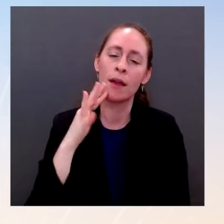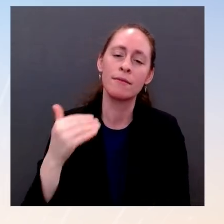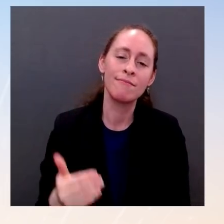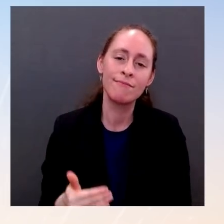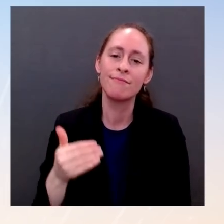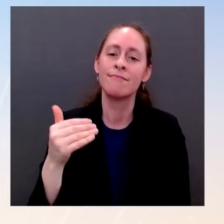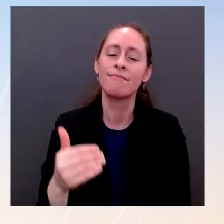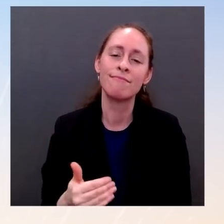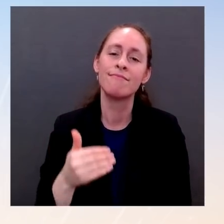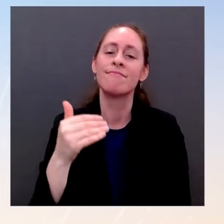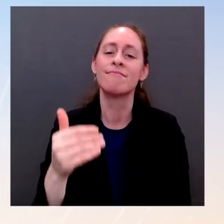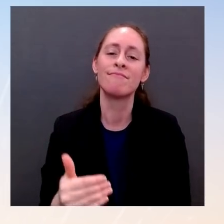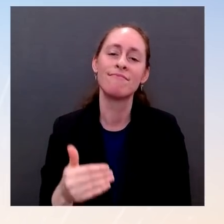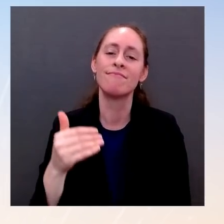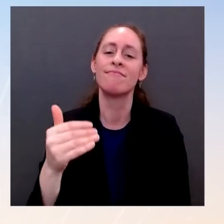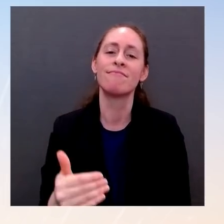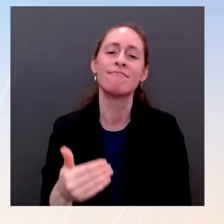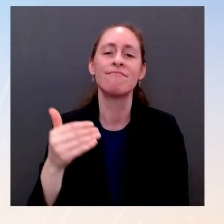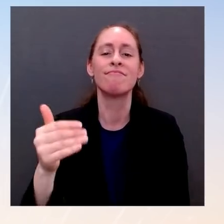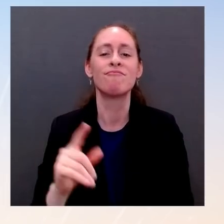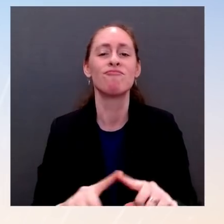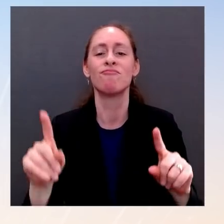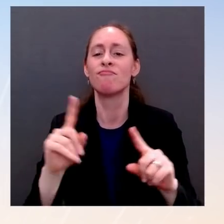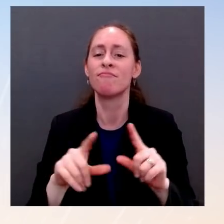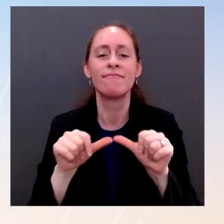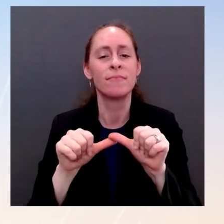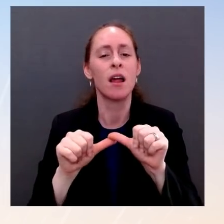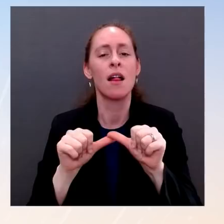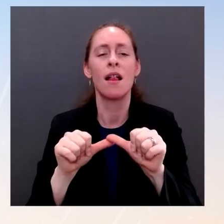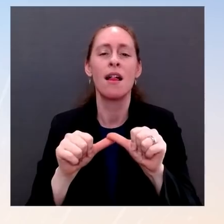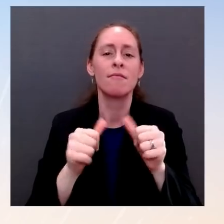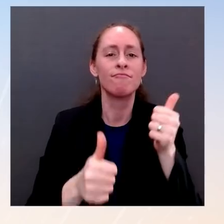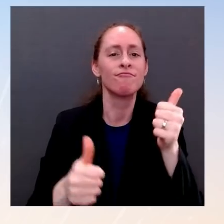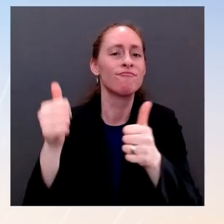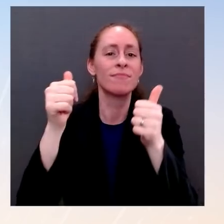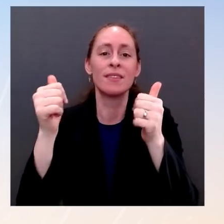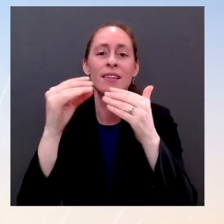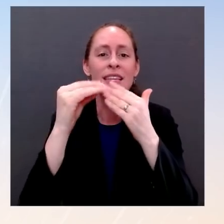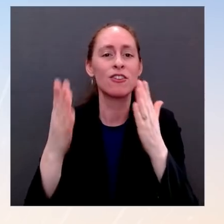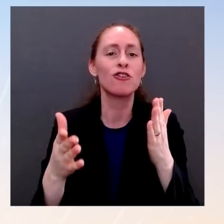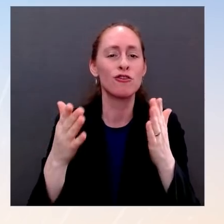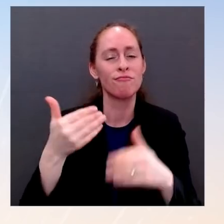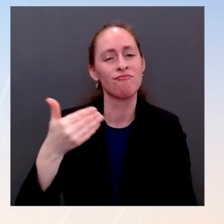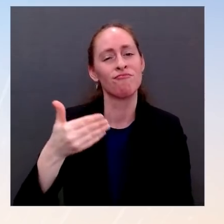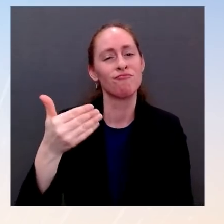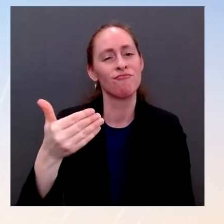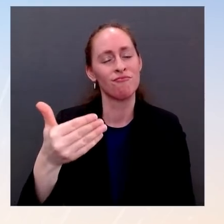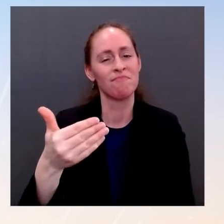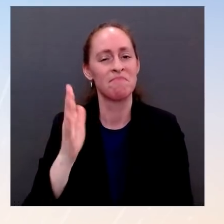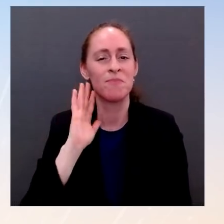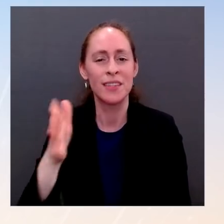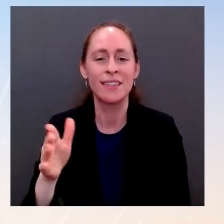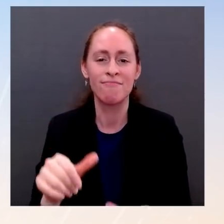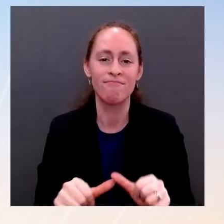But the point we're at right now is, of course, over the last few days, we've seen reports of rapid -- a rapid uptick of violence; violations of the ceasefire agreement,